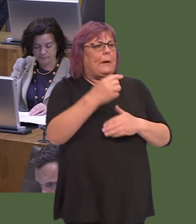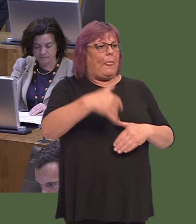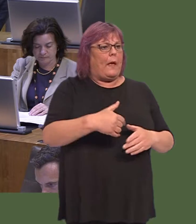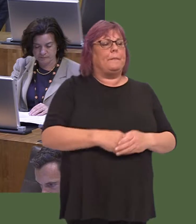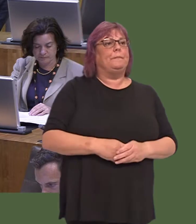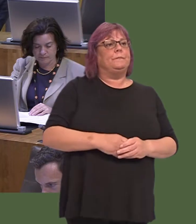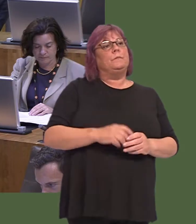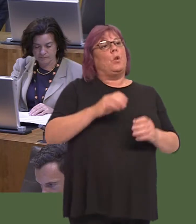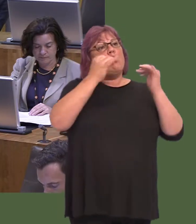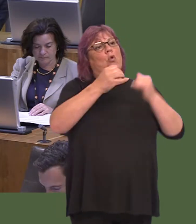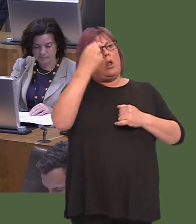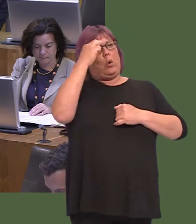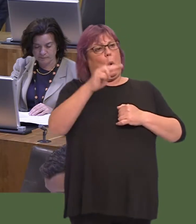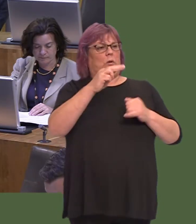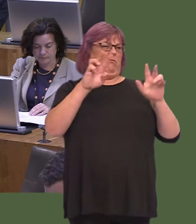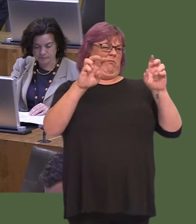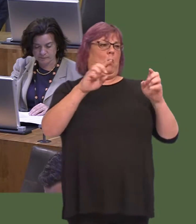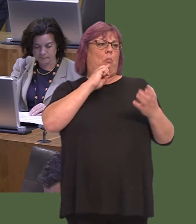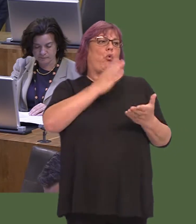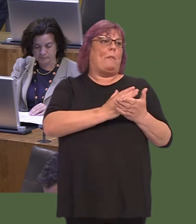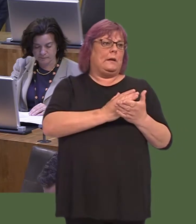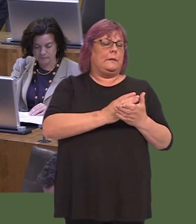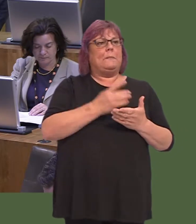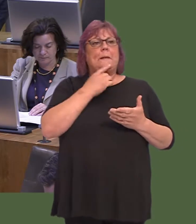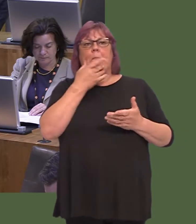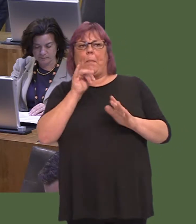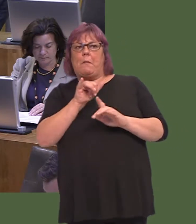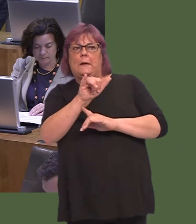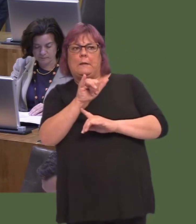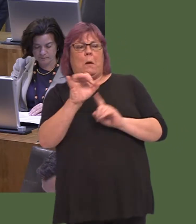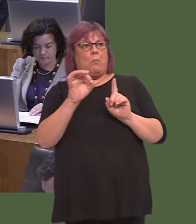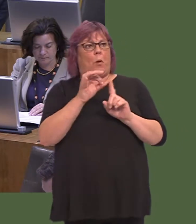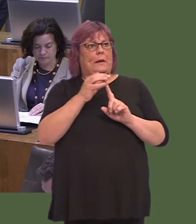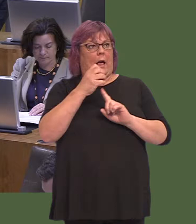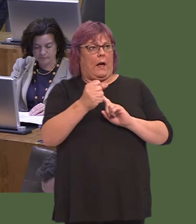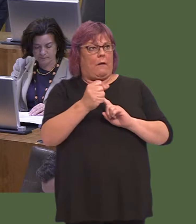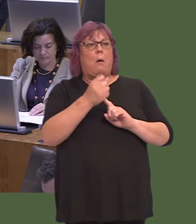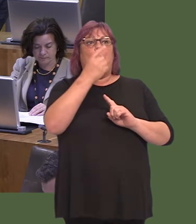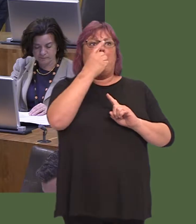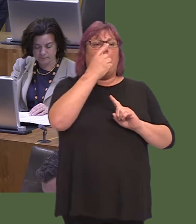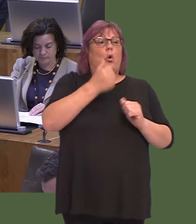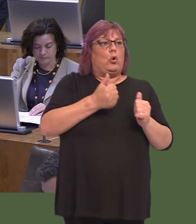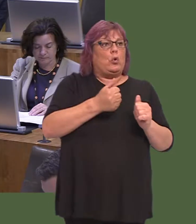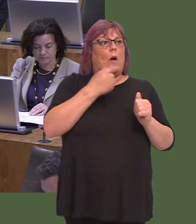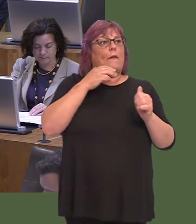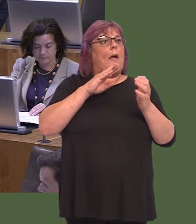The what's called 'PROMIS trial' indicated that people with suspected prostate cancer might benefit from having their mpMRI prior to biopsy.